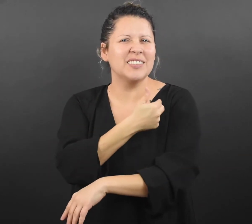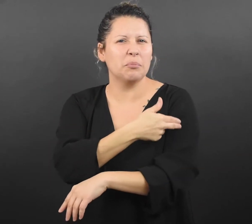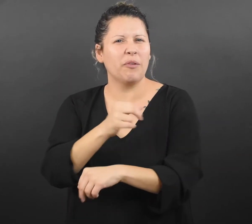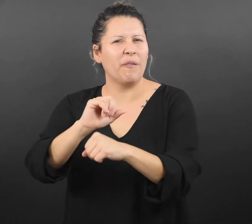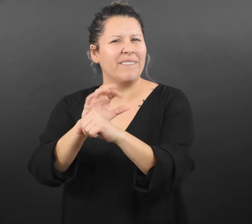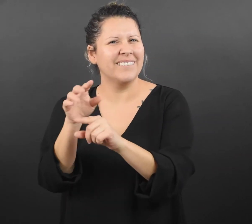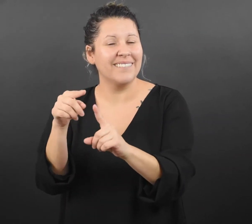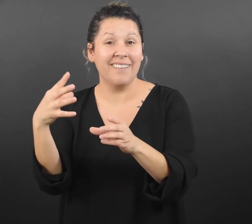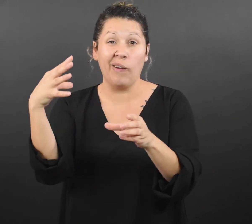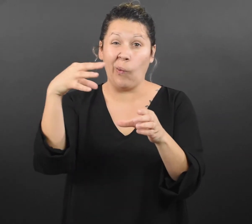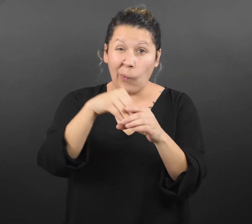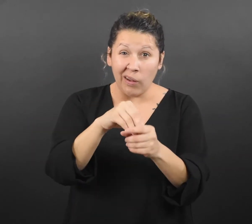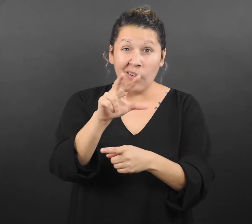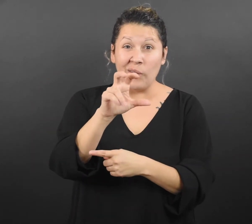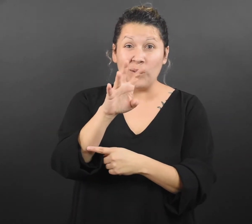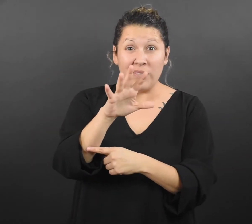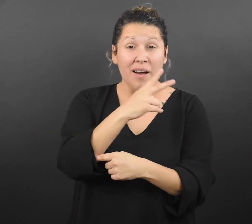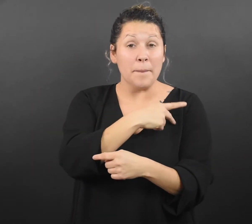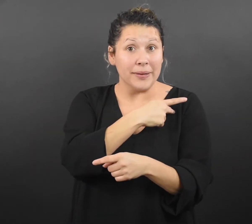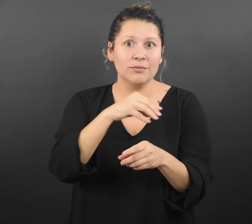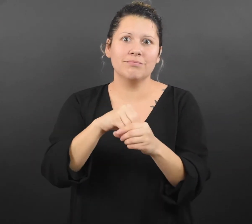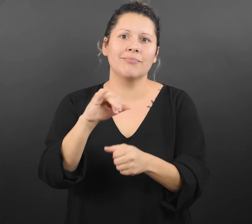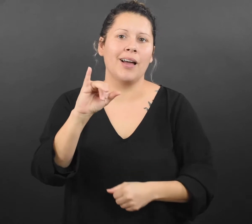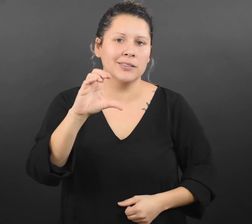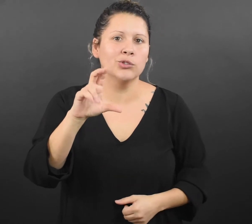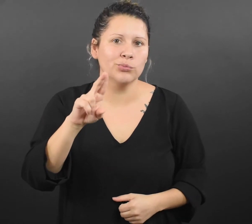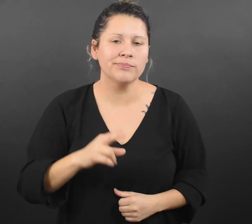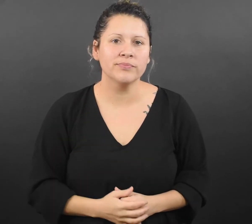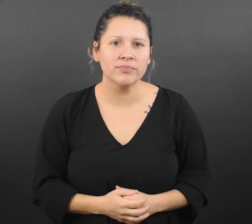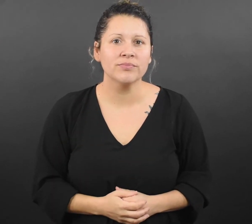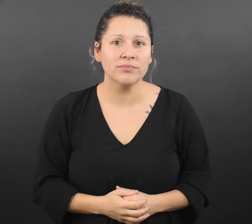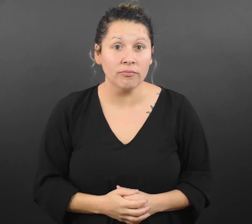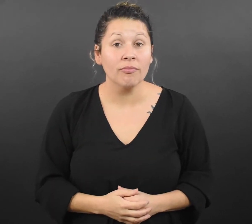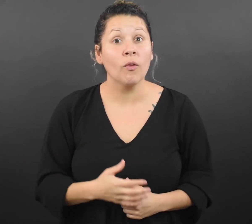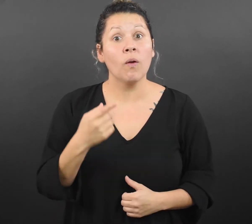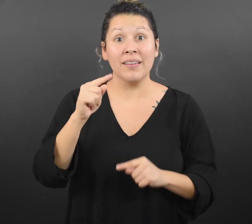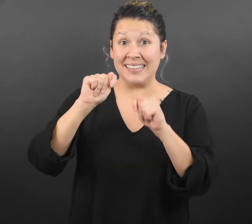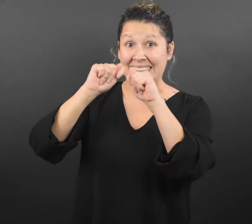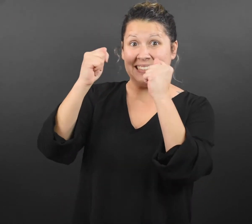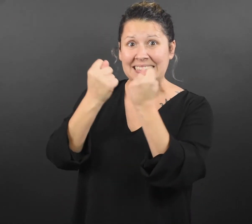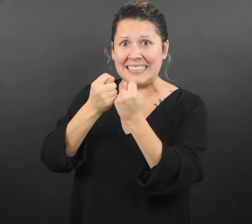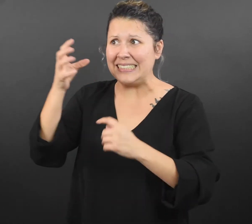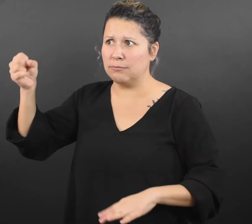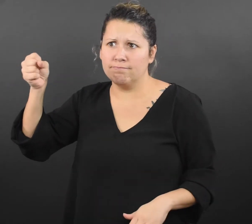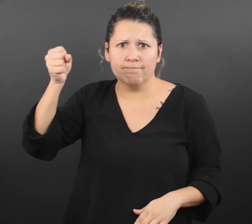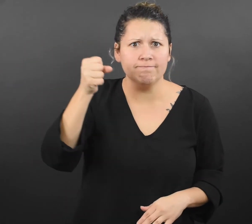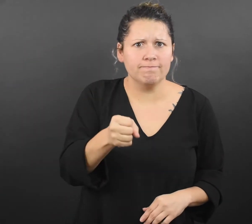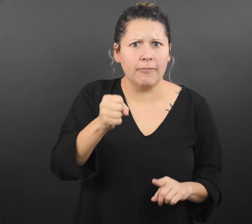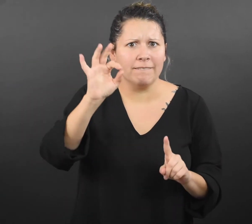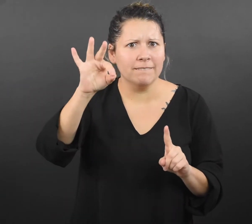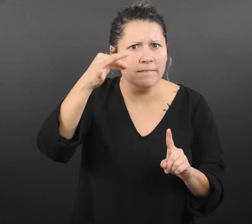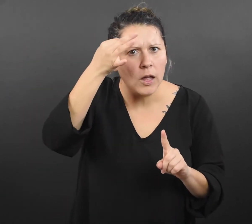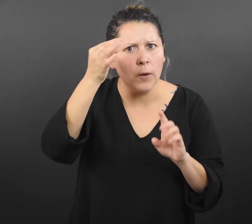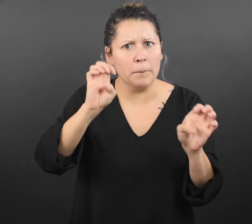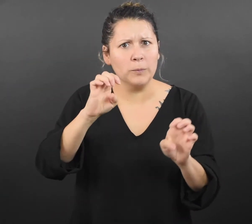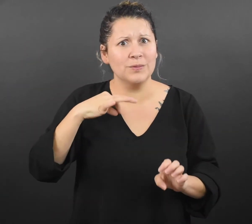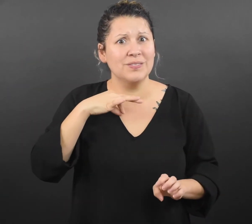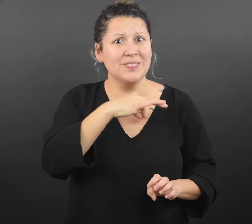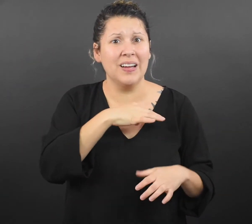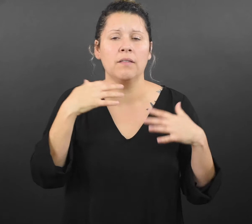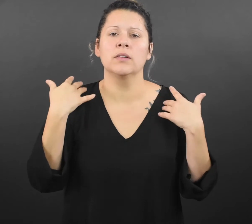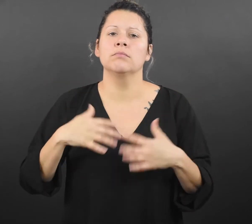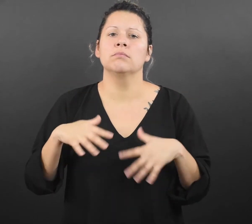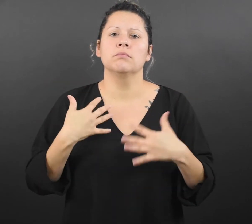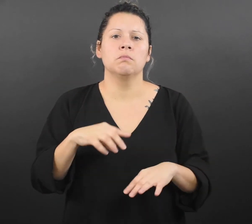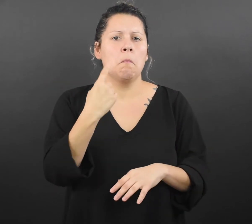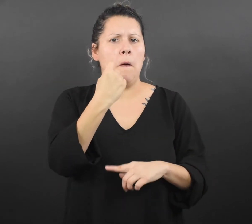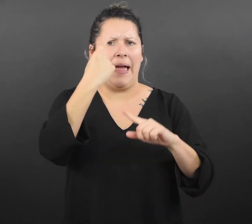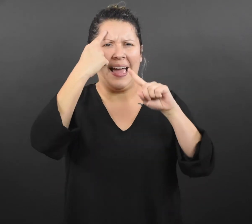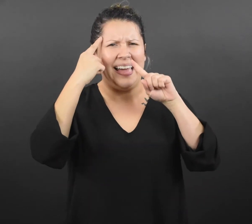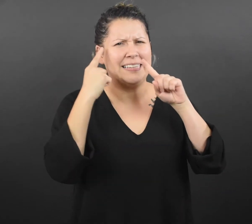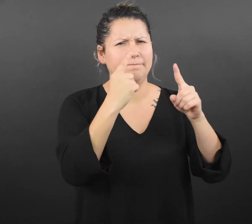for COVID-19, including 345 patients in ICUs. Securing federal emergency staffing teams has